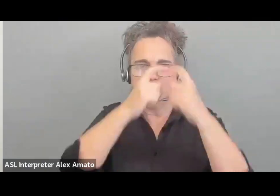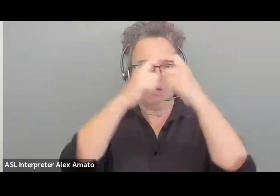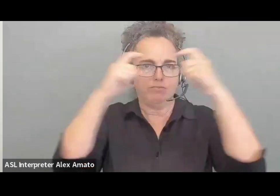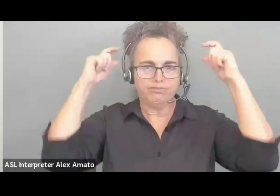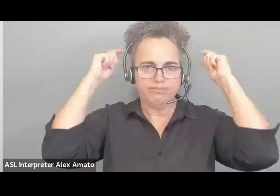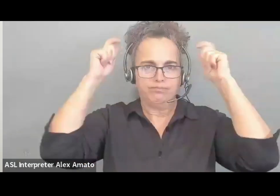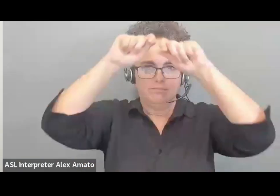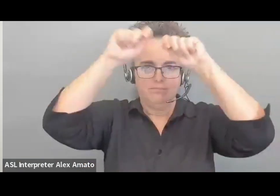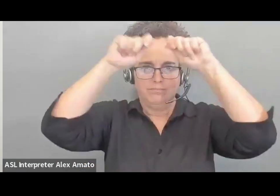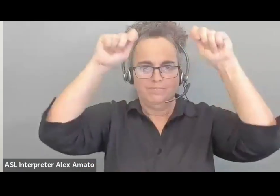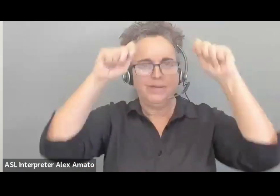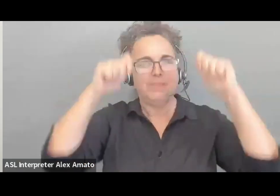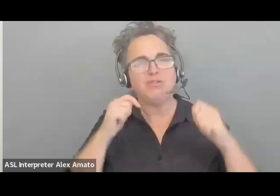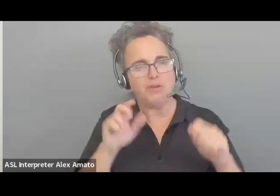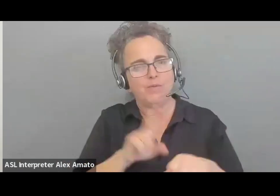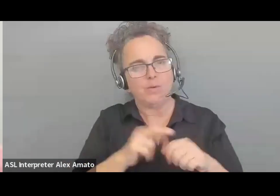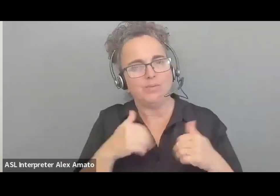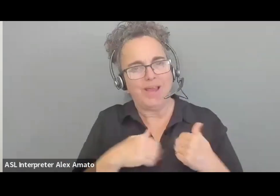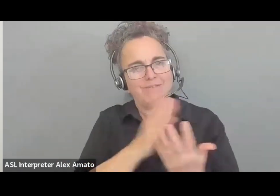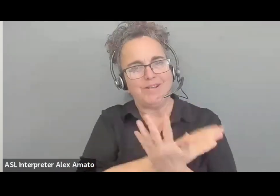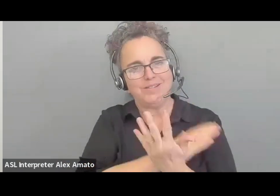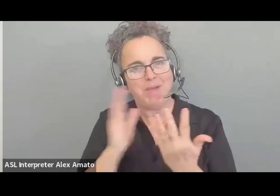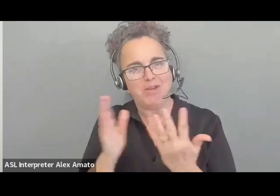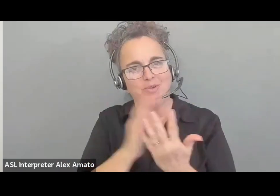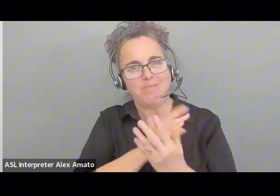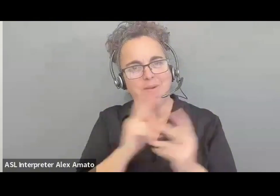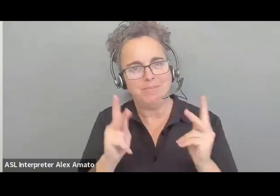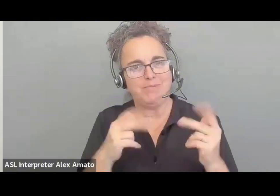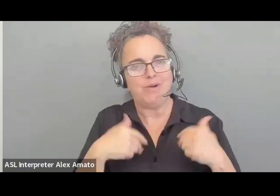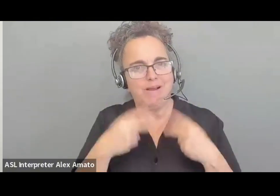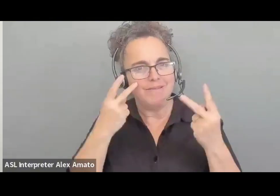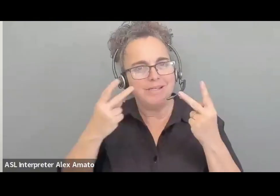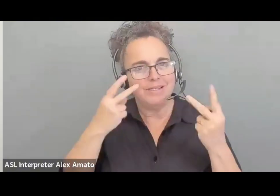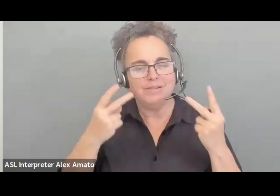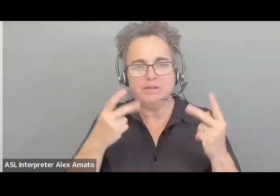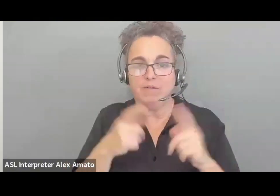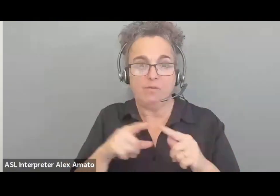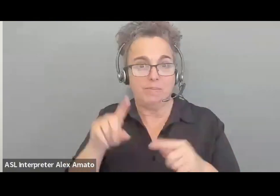because there is a spectrum, like you mentioned Rolando, of what that looks like from a disability perspective.